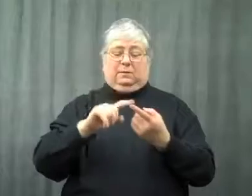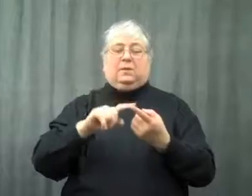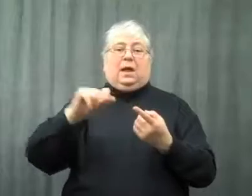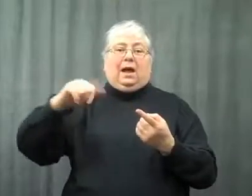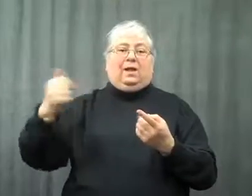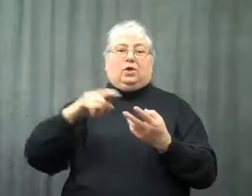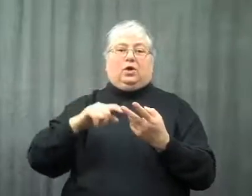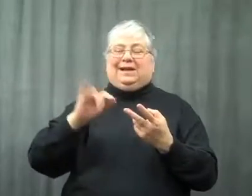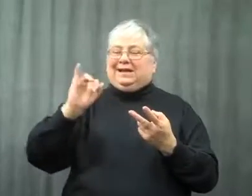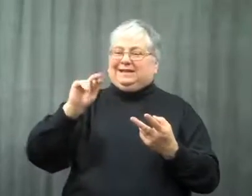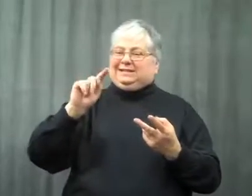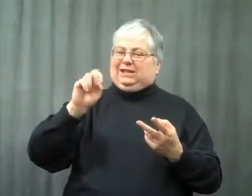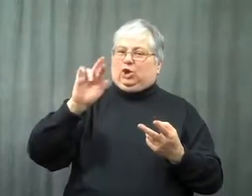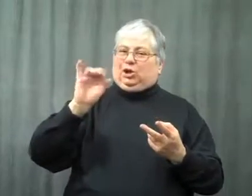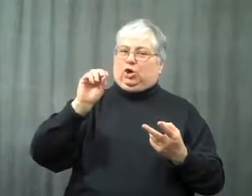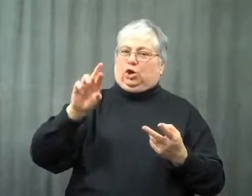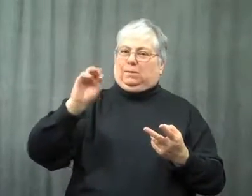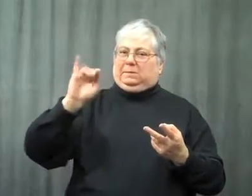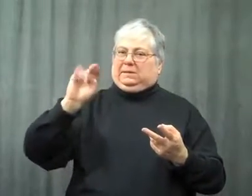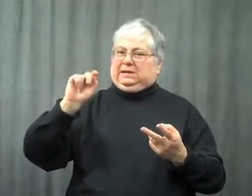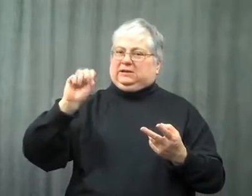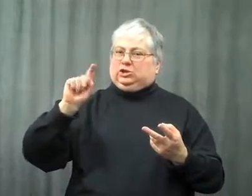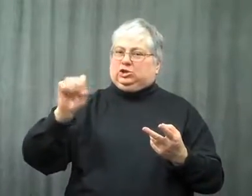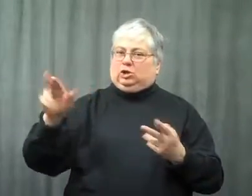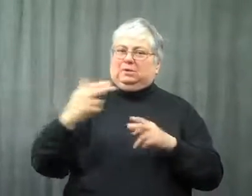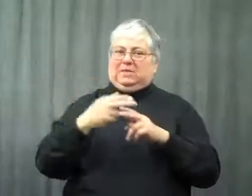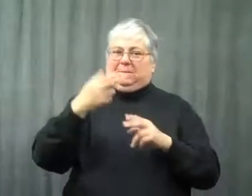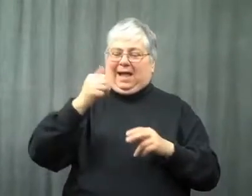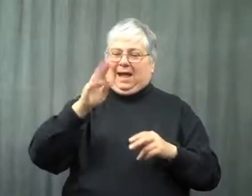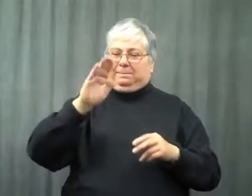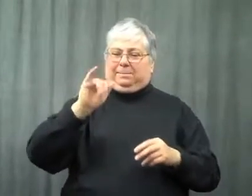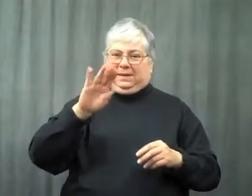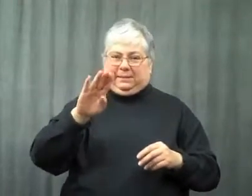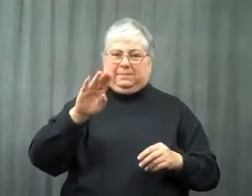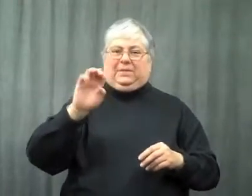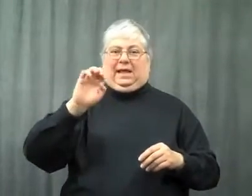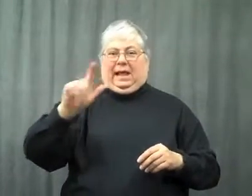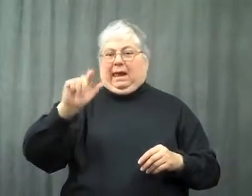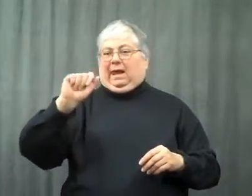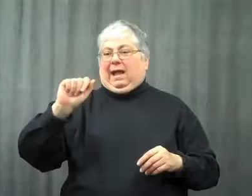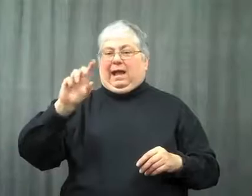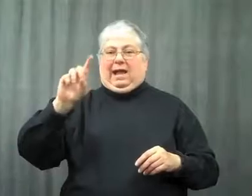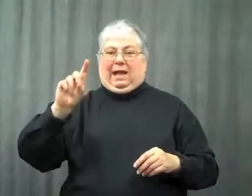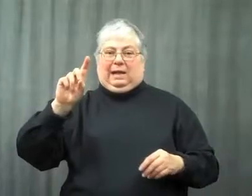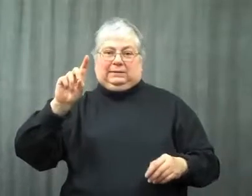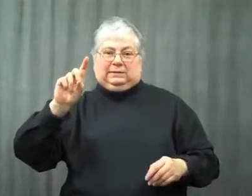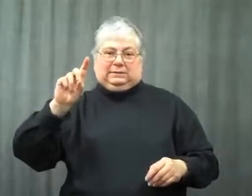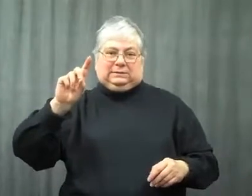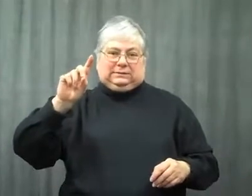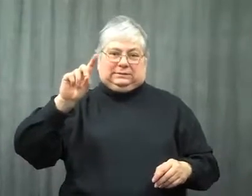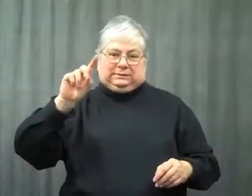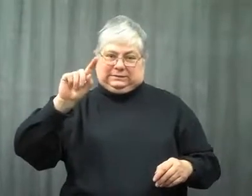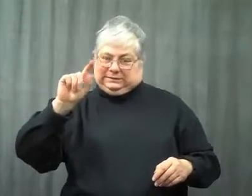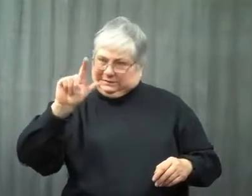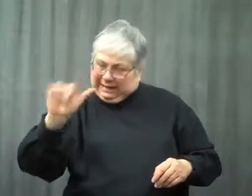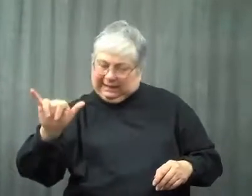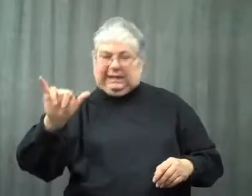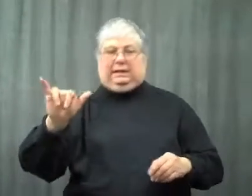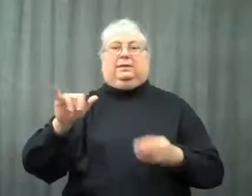the Interior Minister, Habib el-Adly,